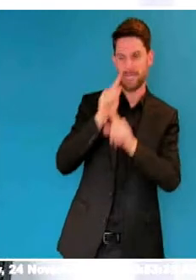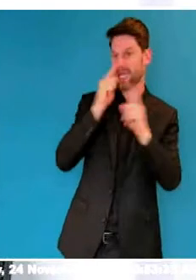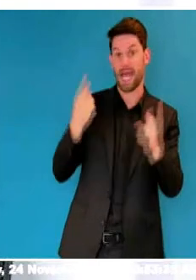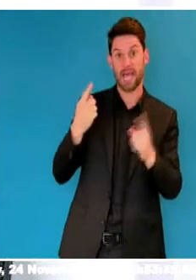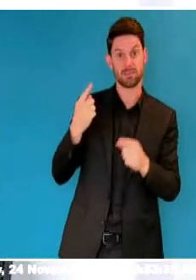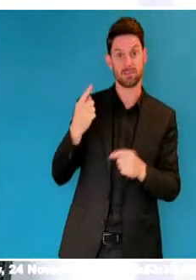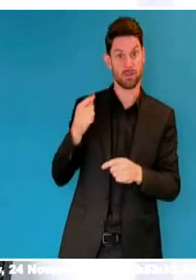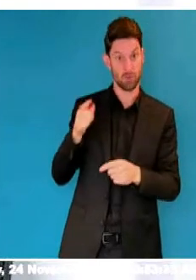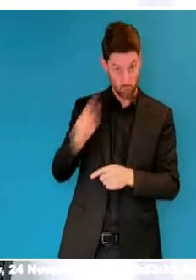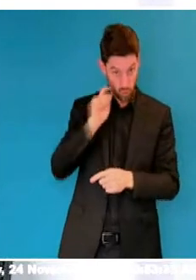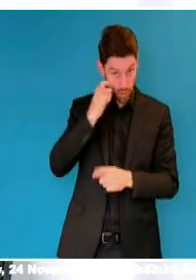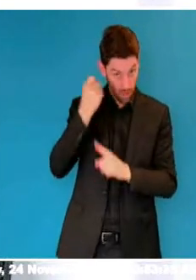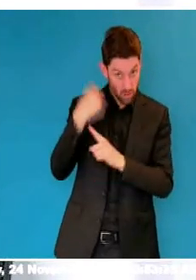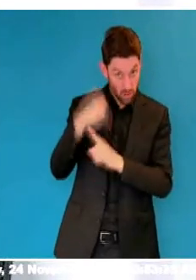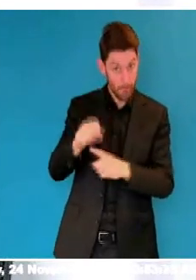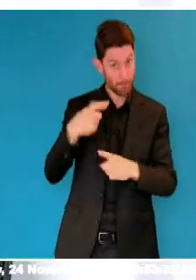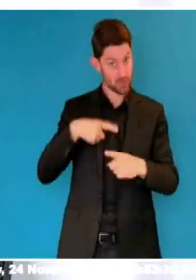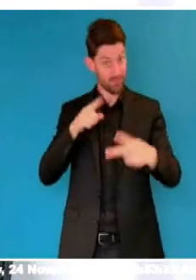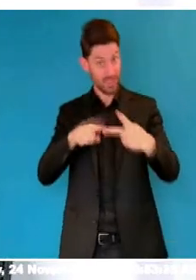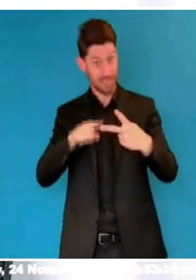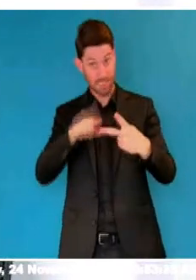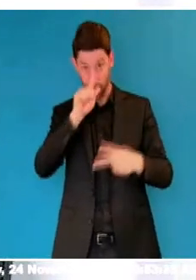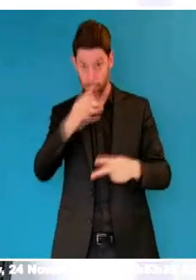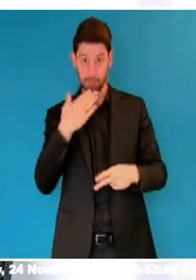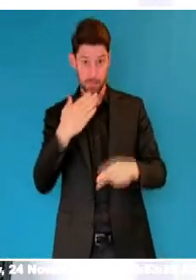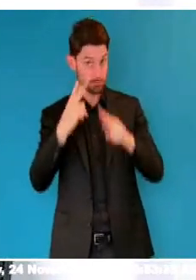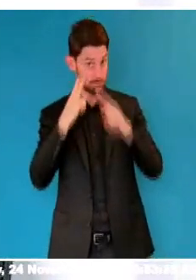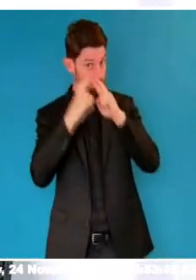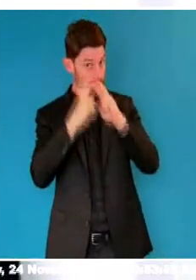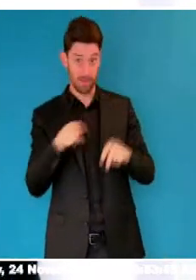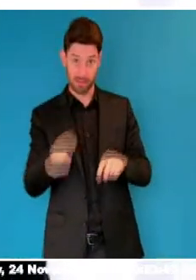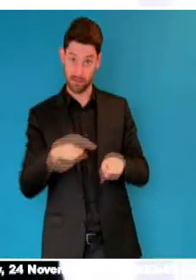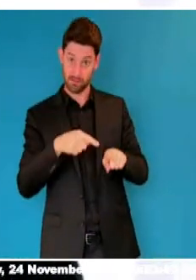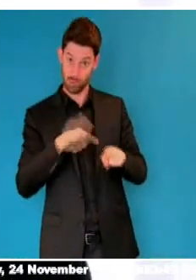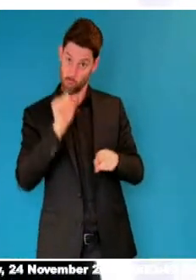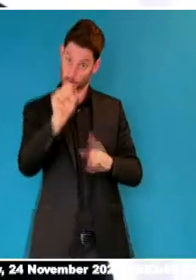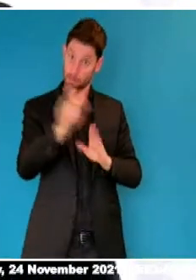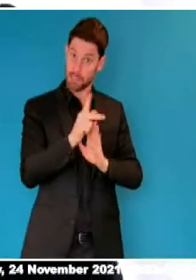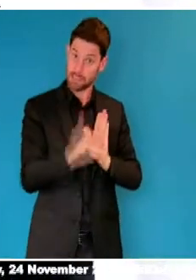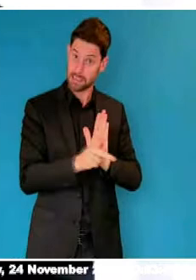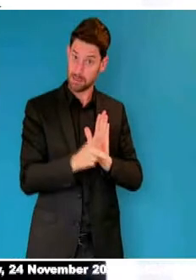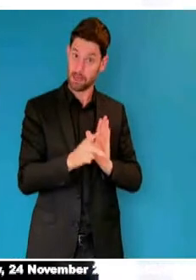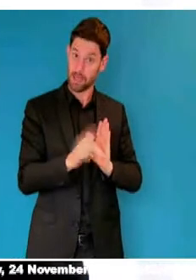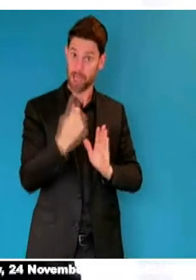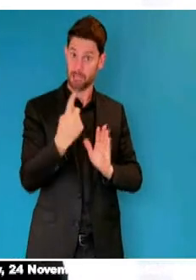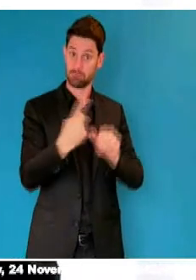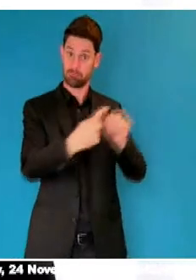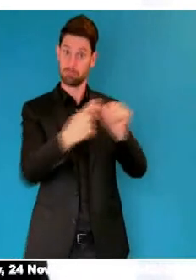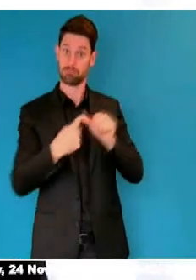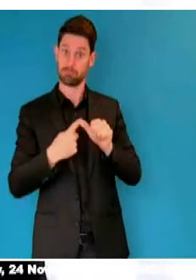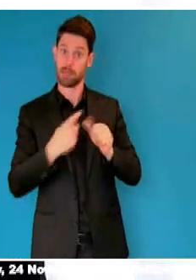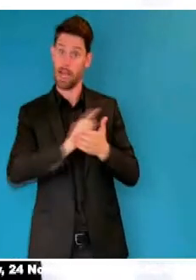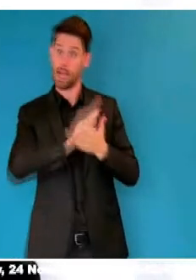Yes. MS DOWSETT: Turning to you, Ms